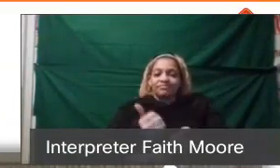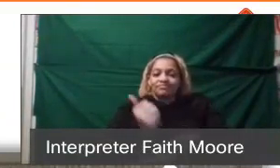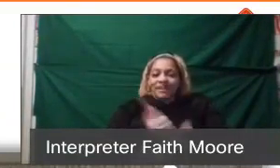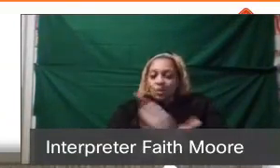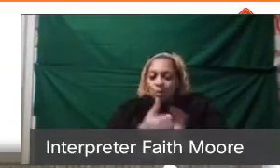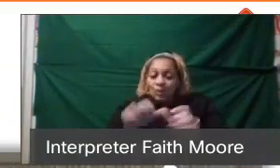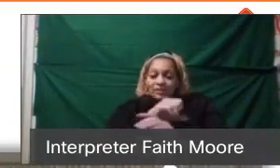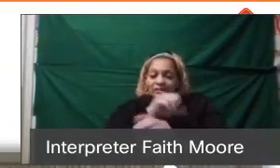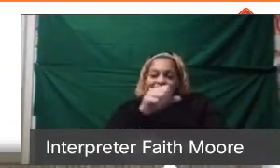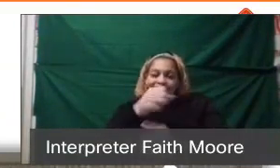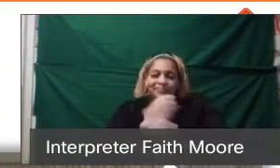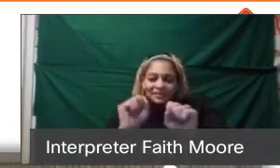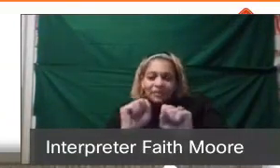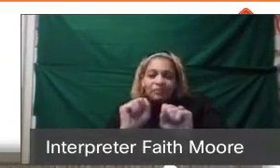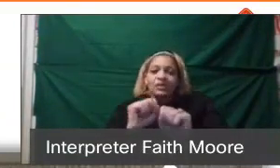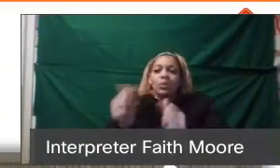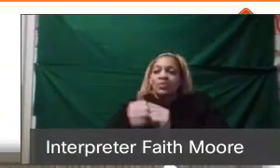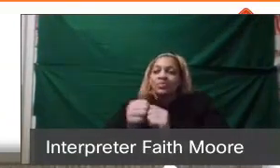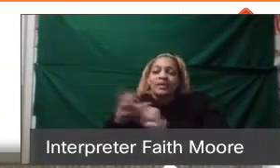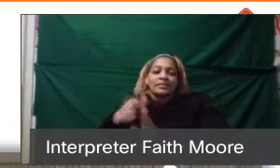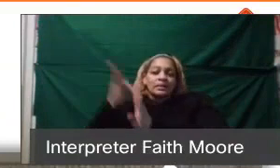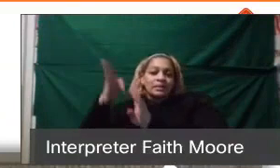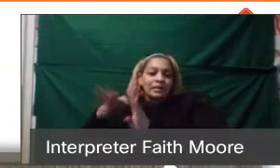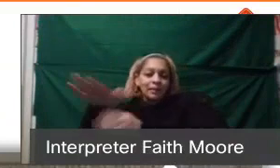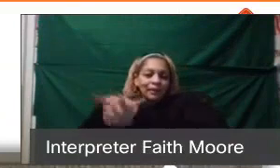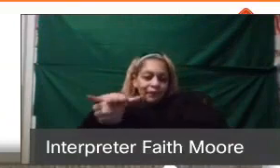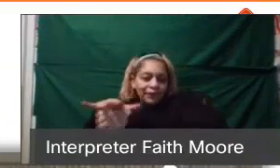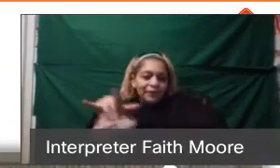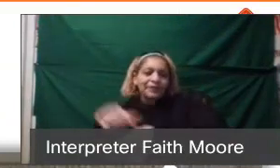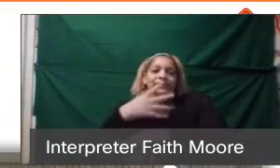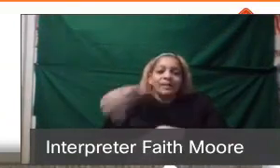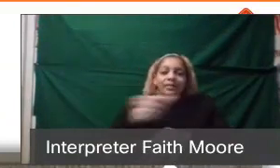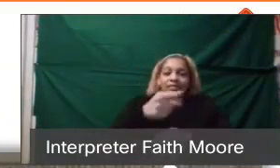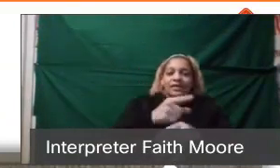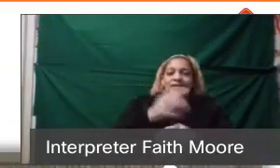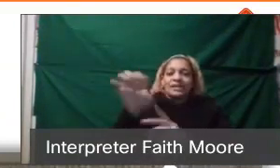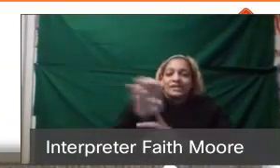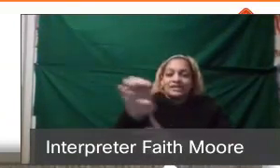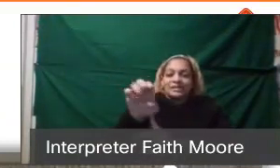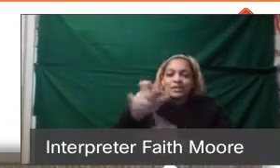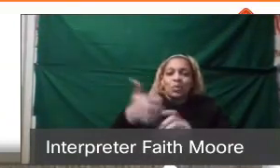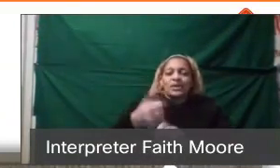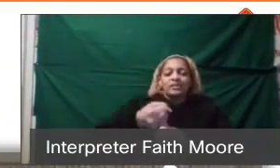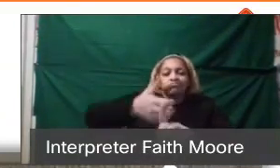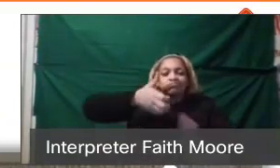From the neighborhood to the East, and we've expanded the size of the island in here.